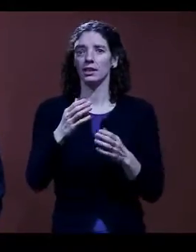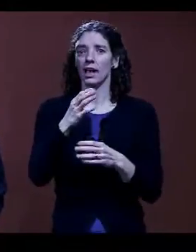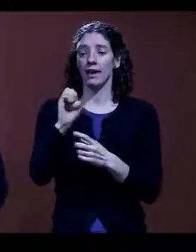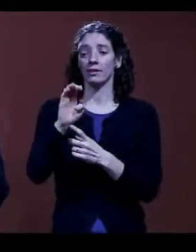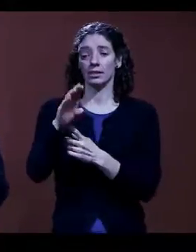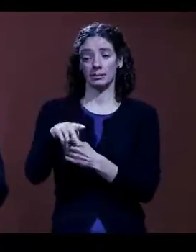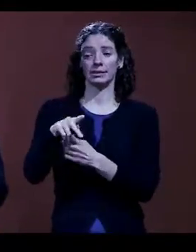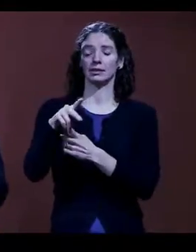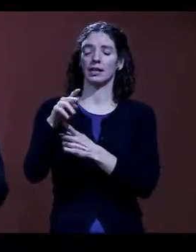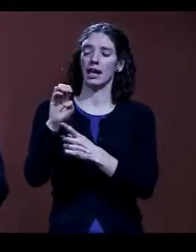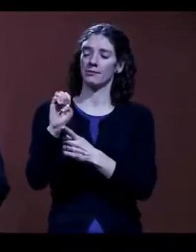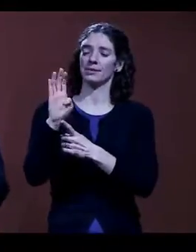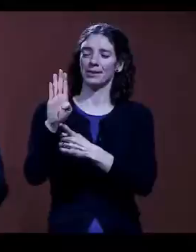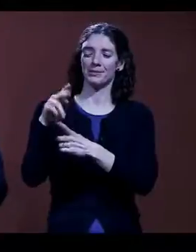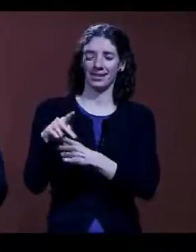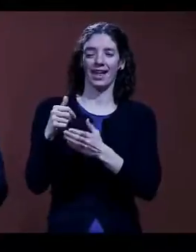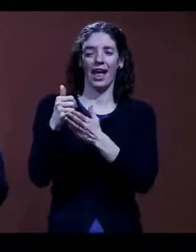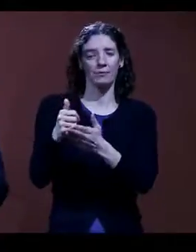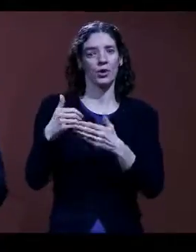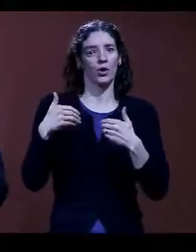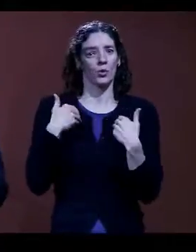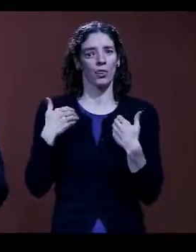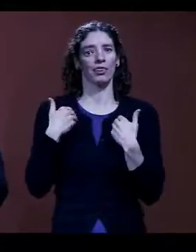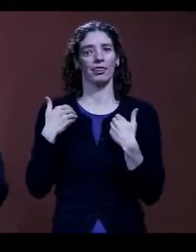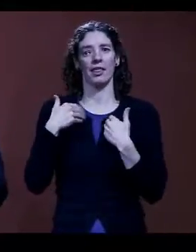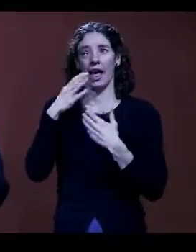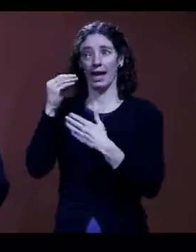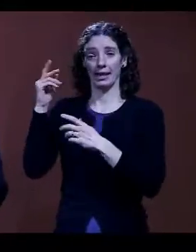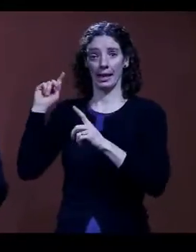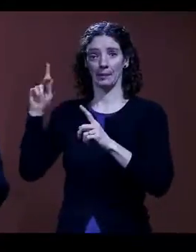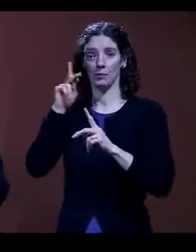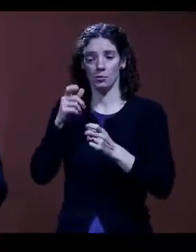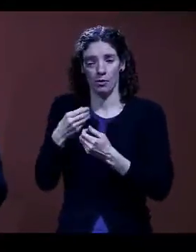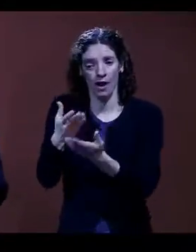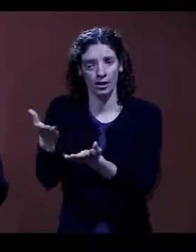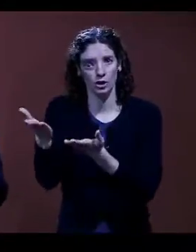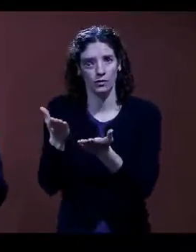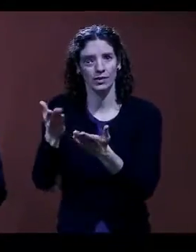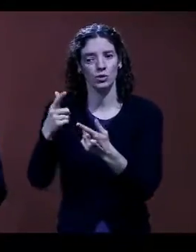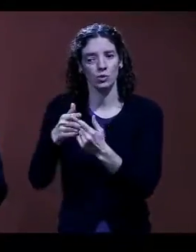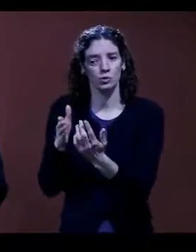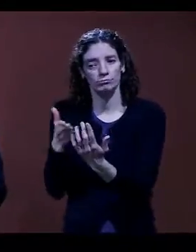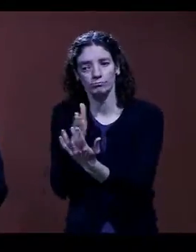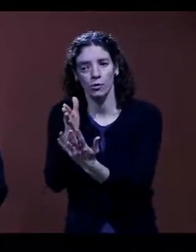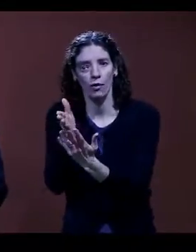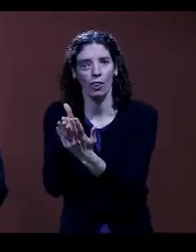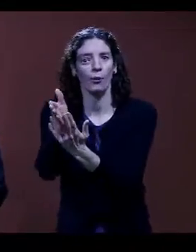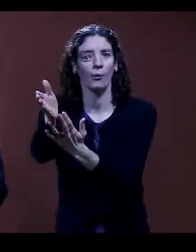Your power point gives you some examples of evidence-based practices that support particular predictors.